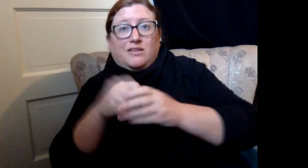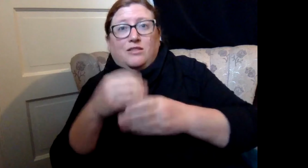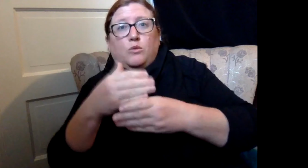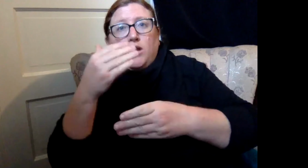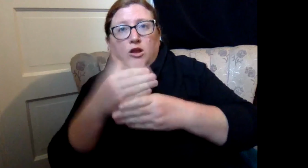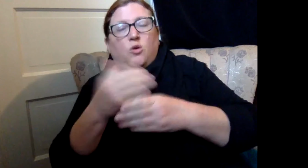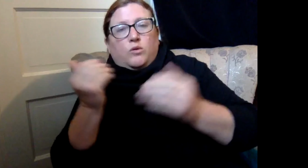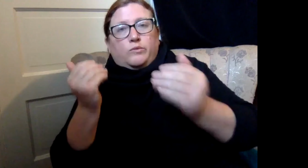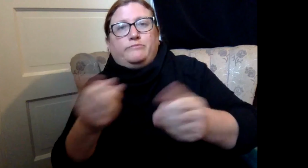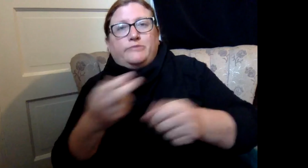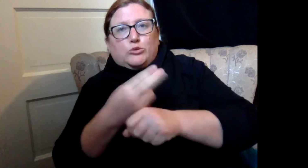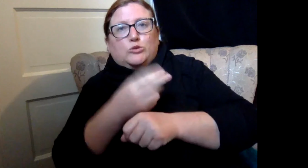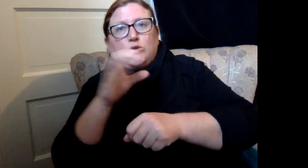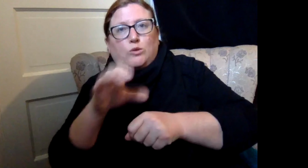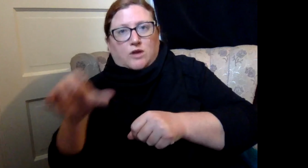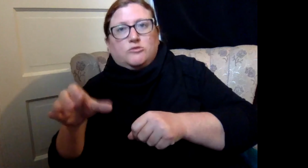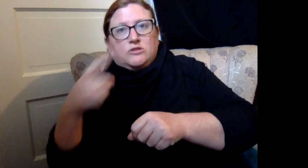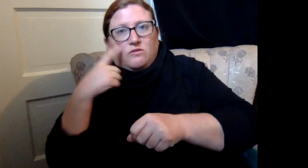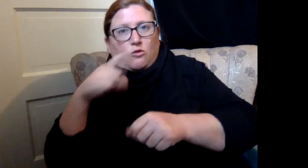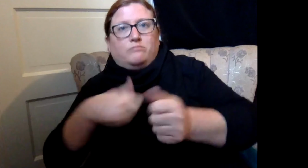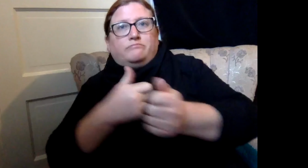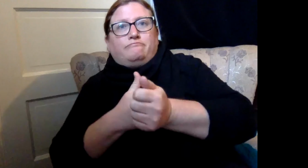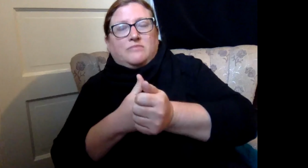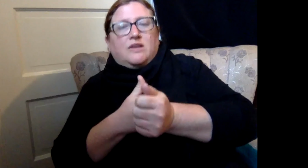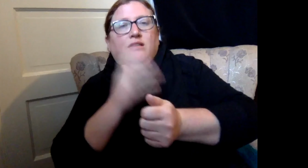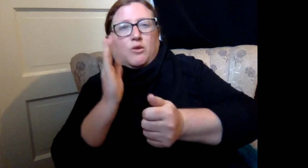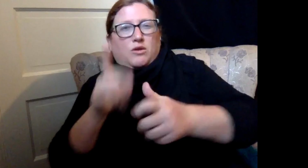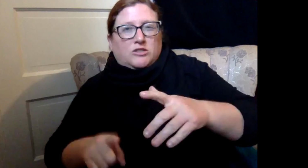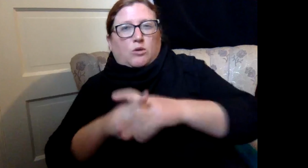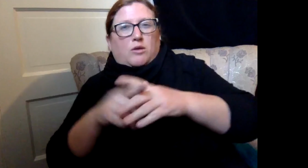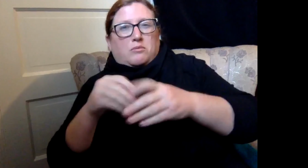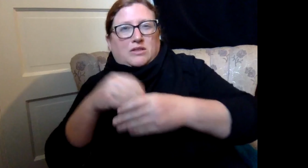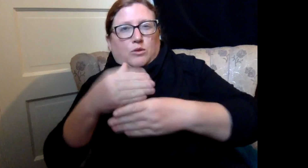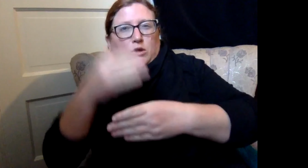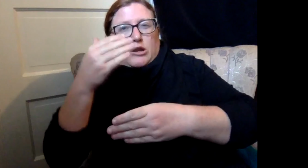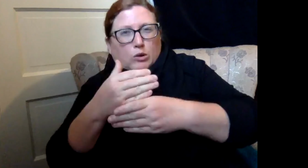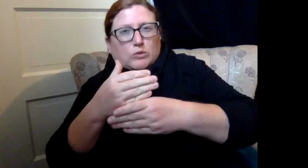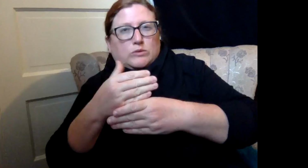And we ask that when they are not in the window, to use the